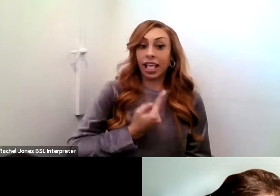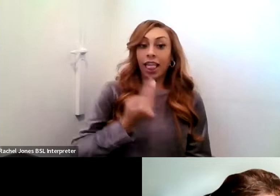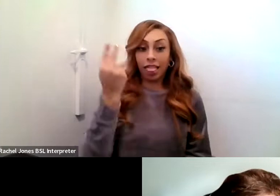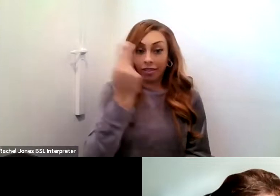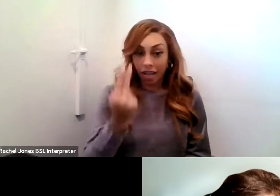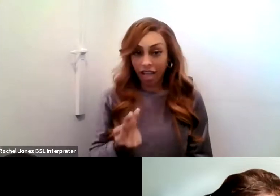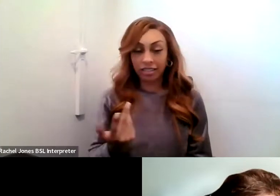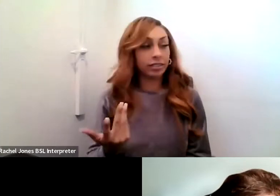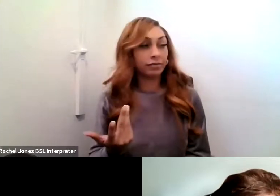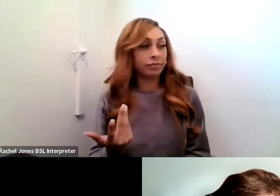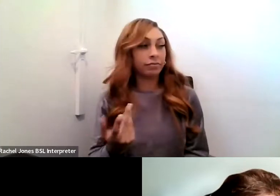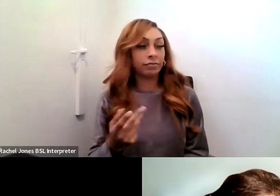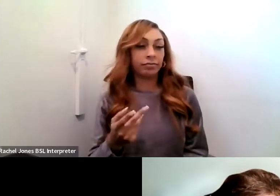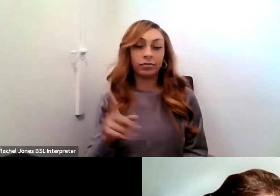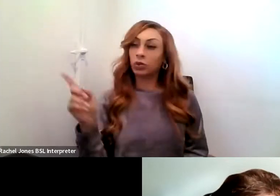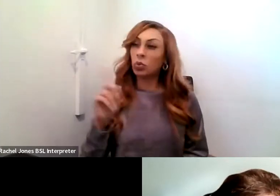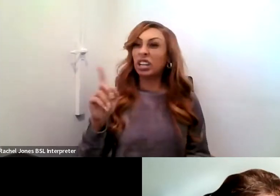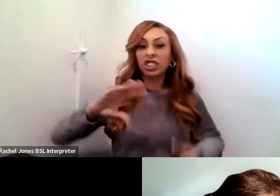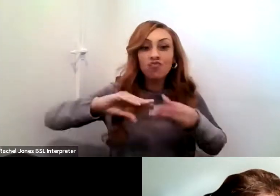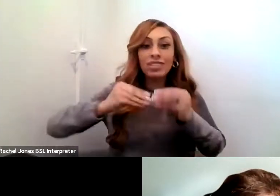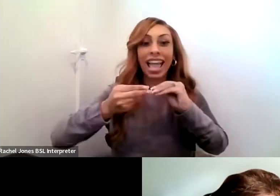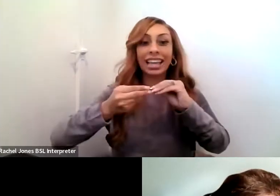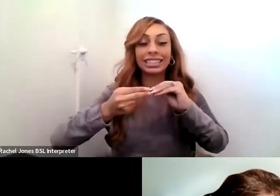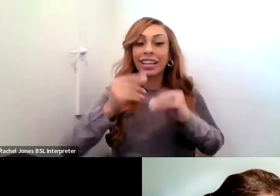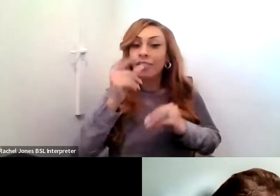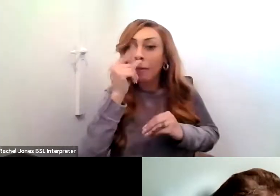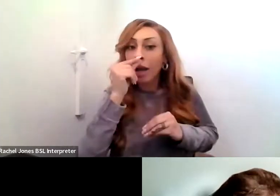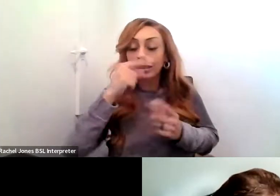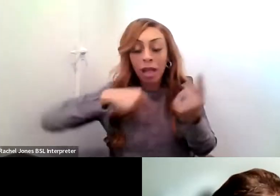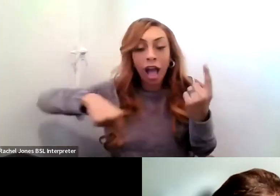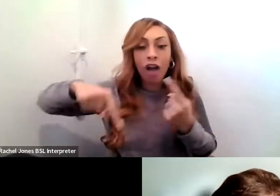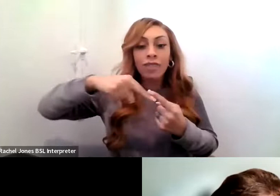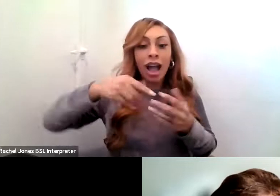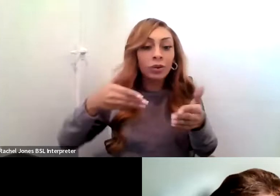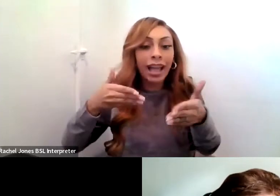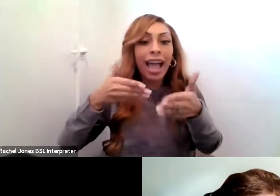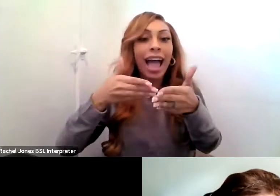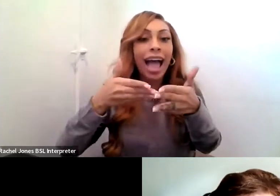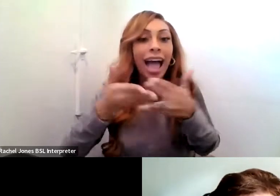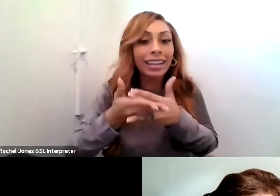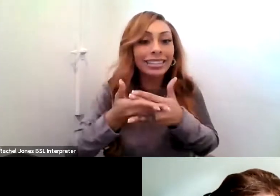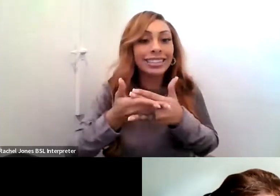what do you see the creative possibilities around access being for the industry, for the sector?